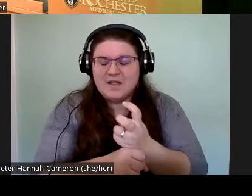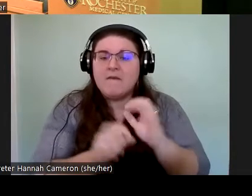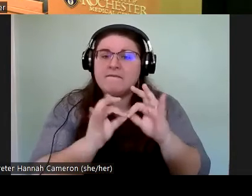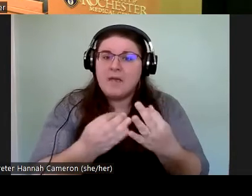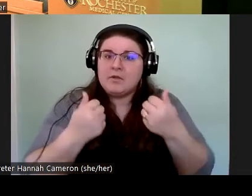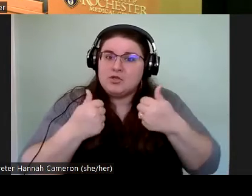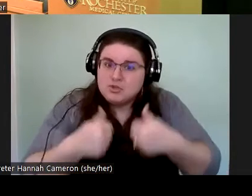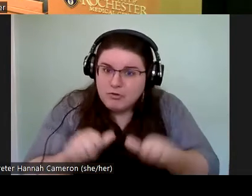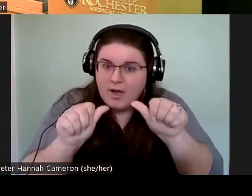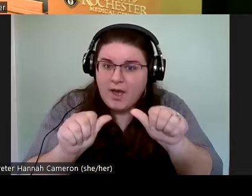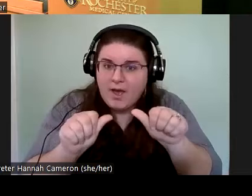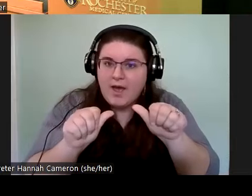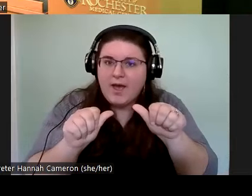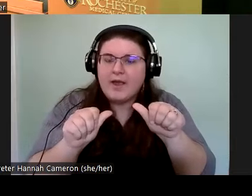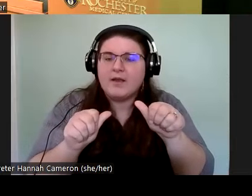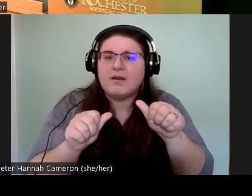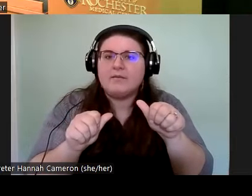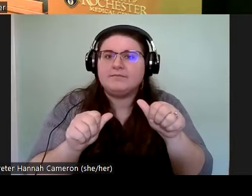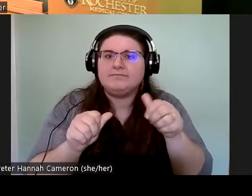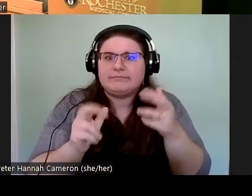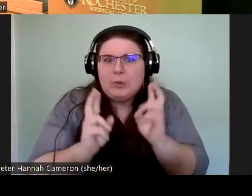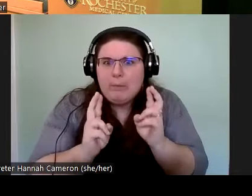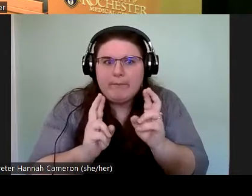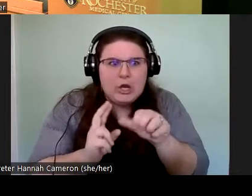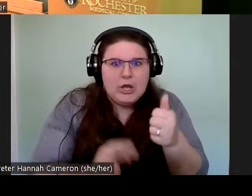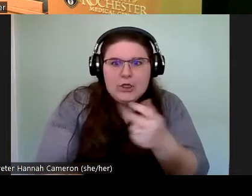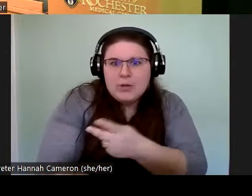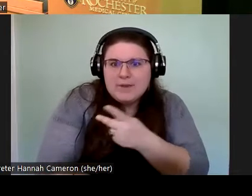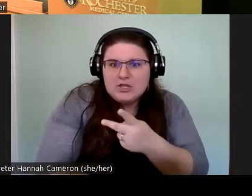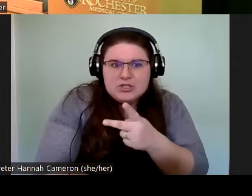and you're hoping that another patient picks up the phone and go finds your family member